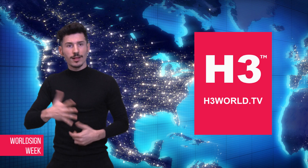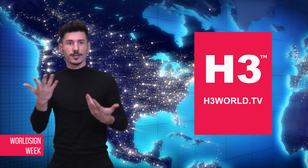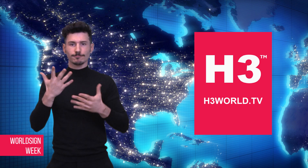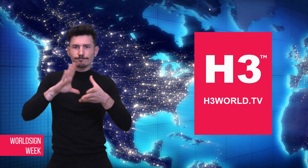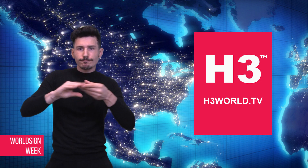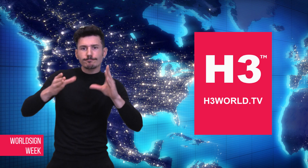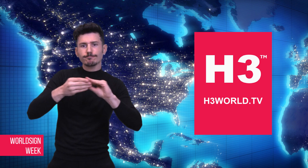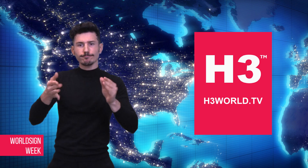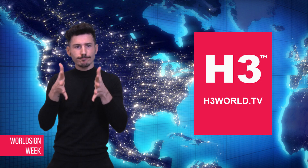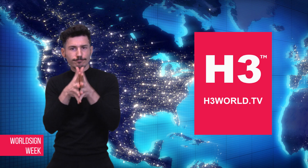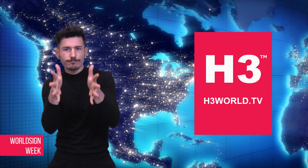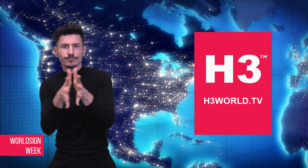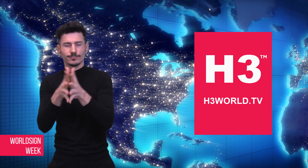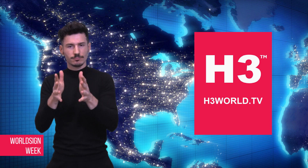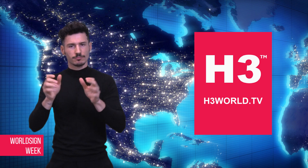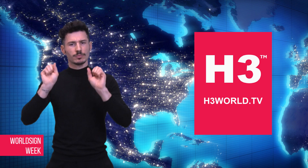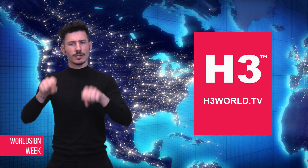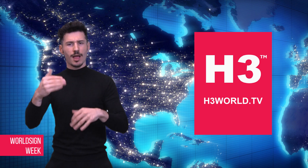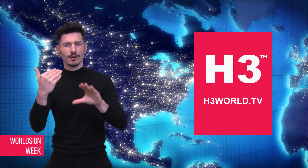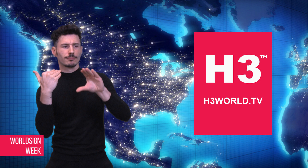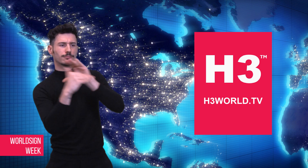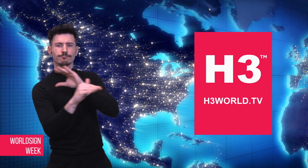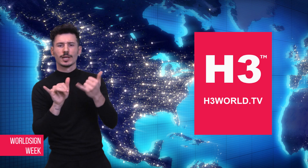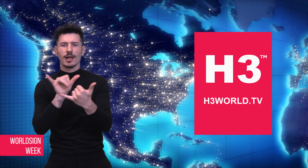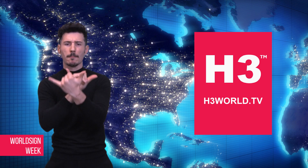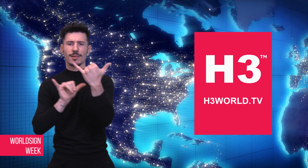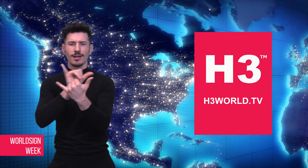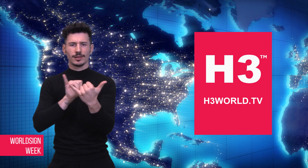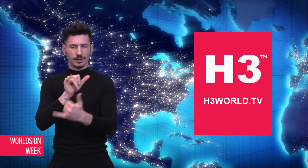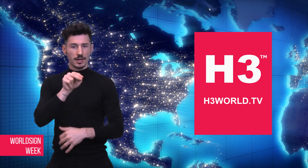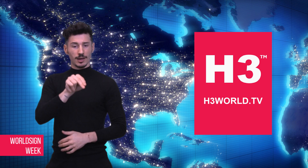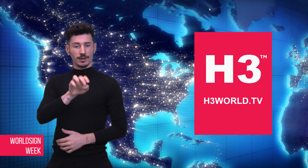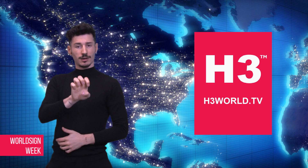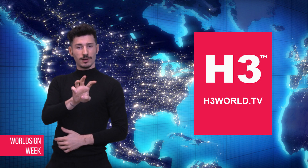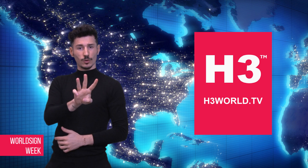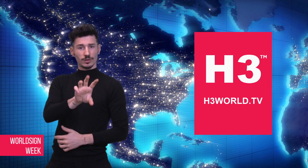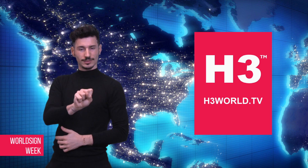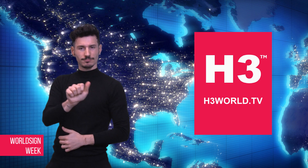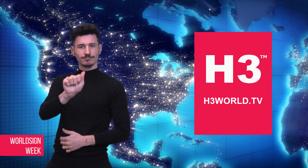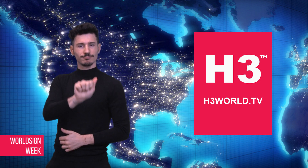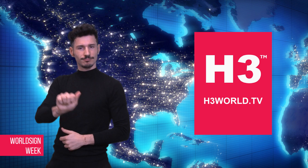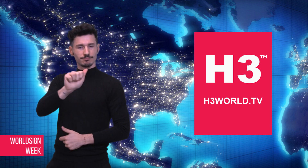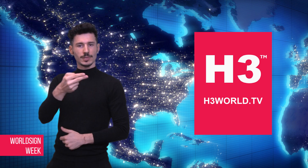For story submissions, you can email them to